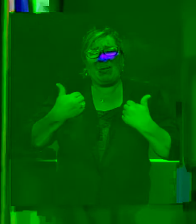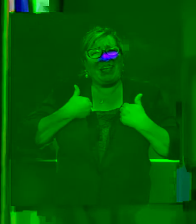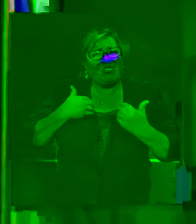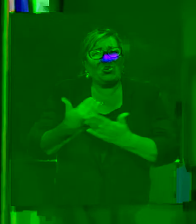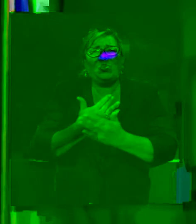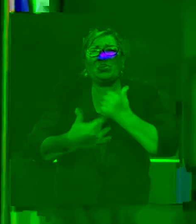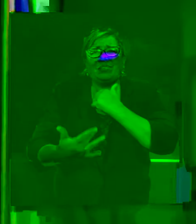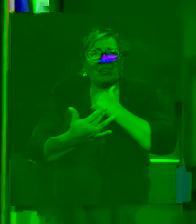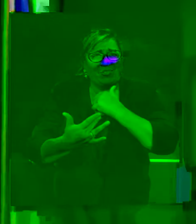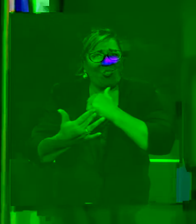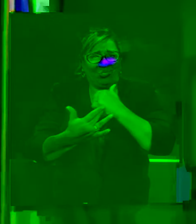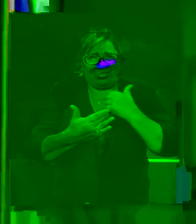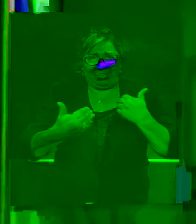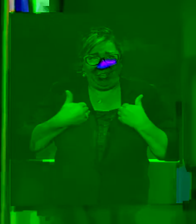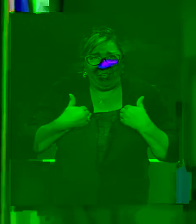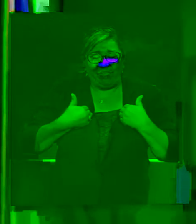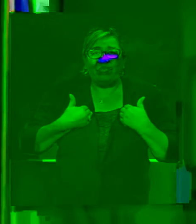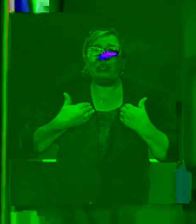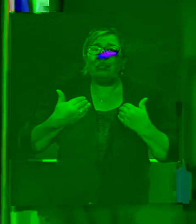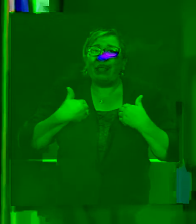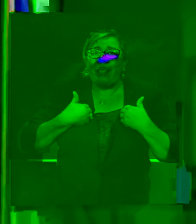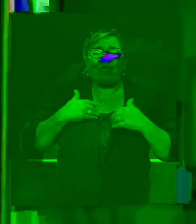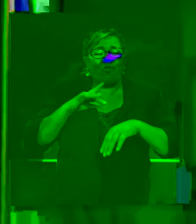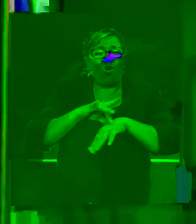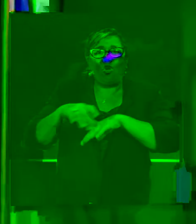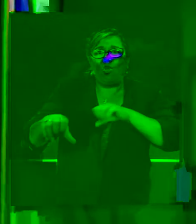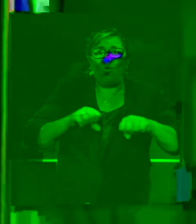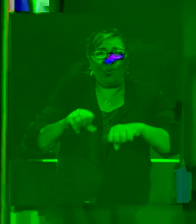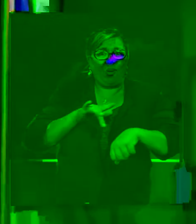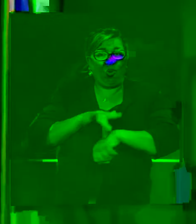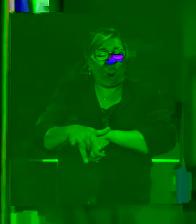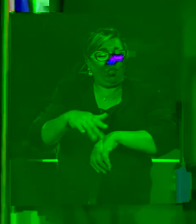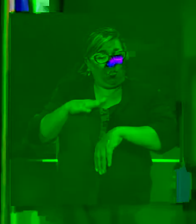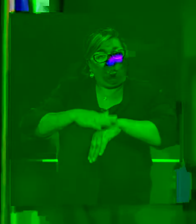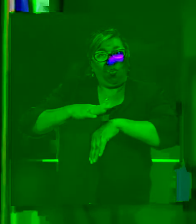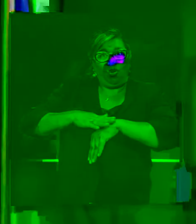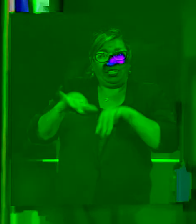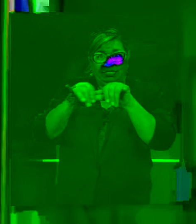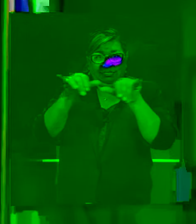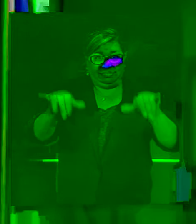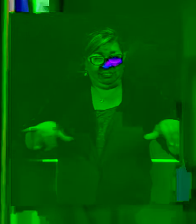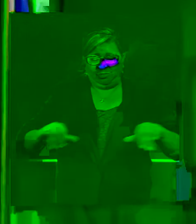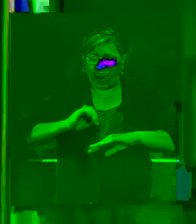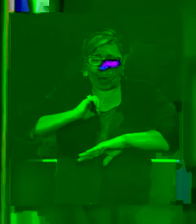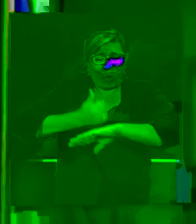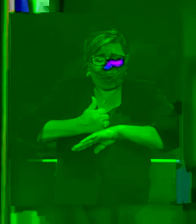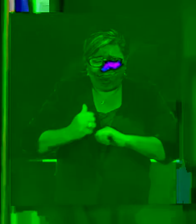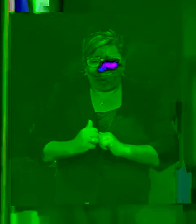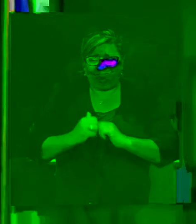advanced earthquake early warning system this is one of the first in our nation and one of